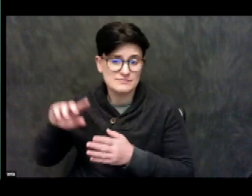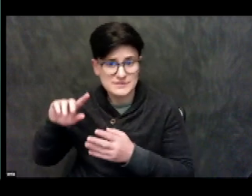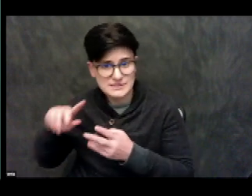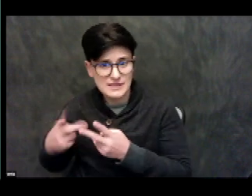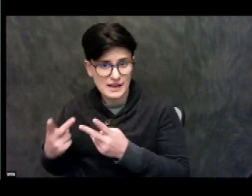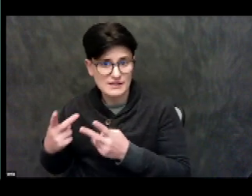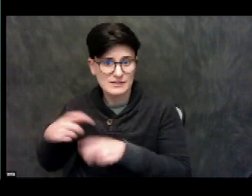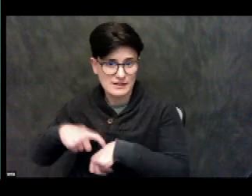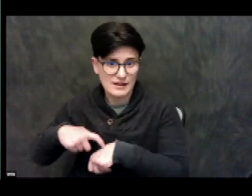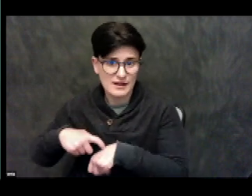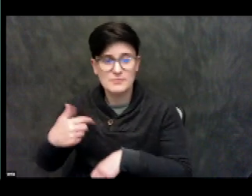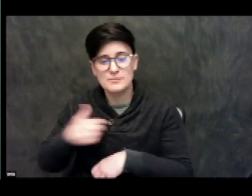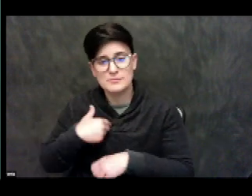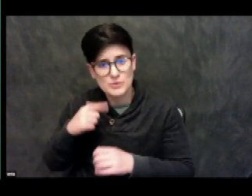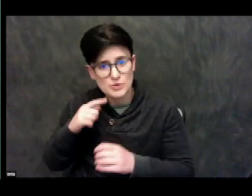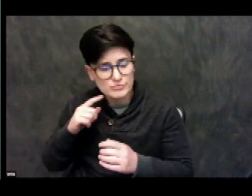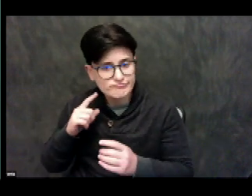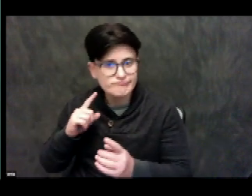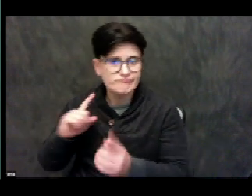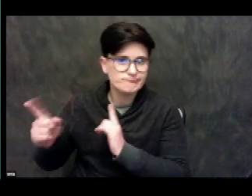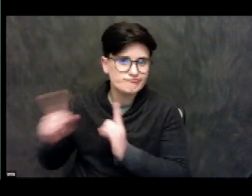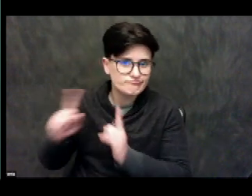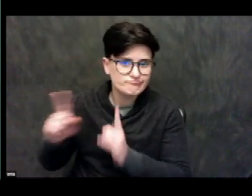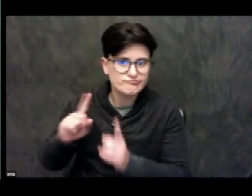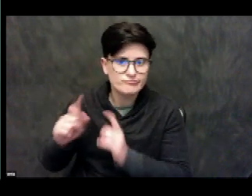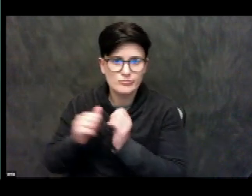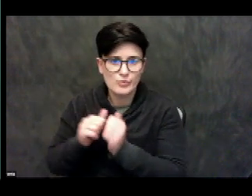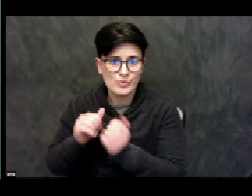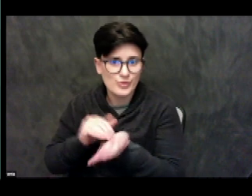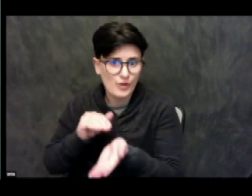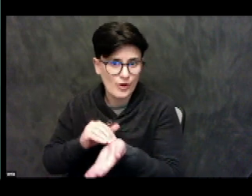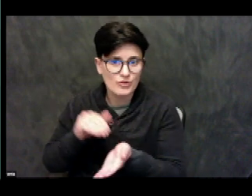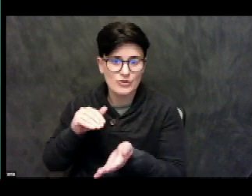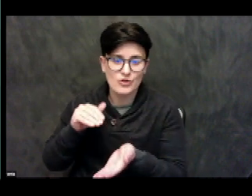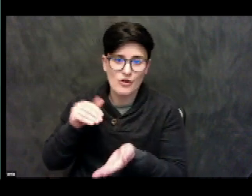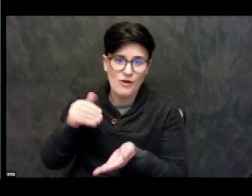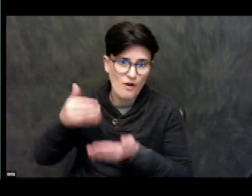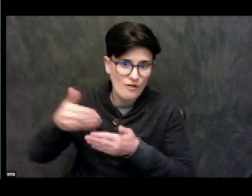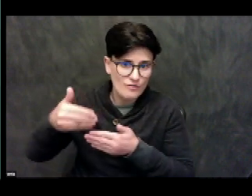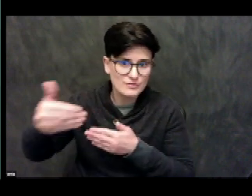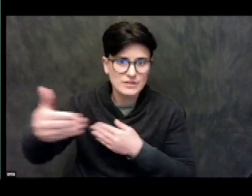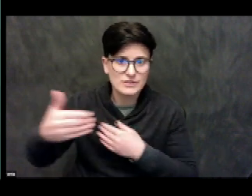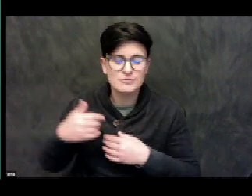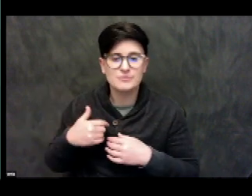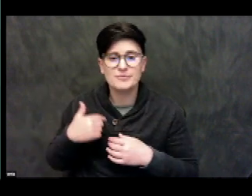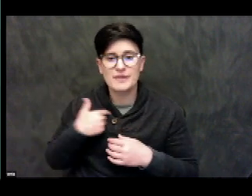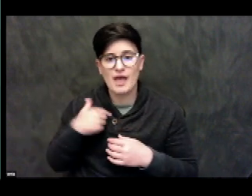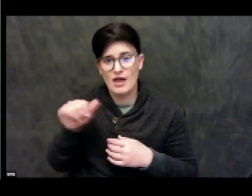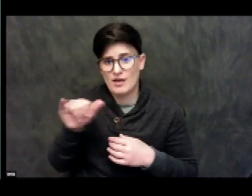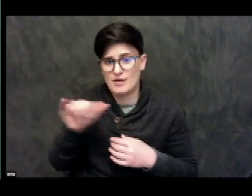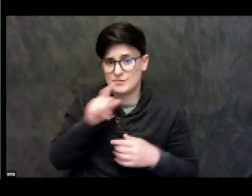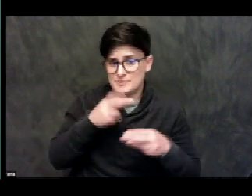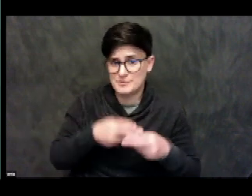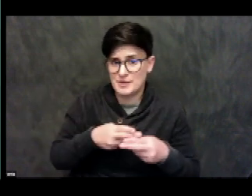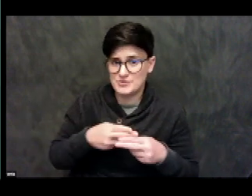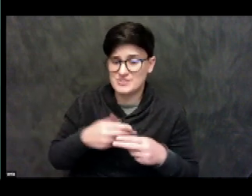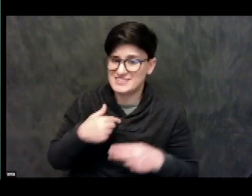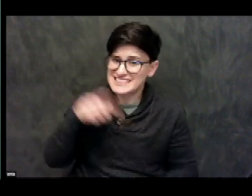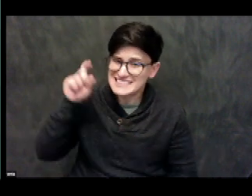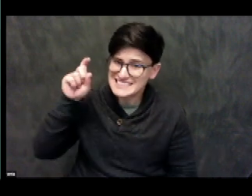We had a lot of discussions about stuff. And I also mentioned that I need a wheelchair accessible room